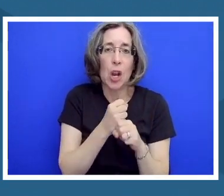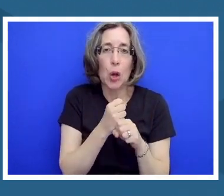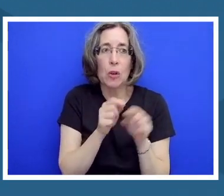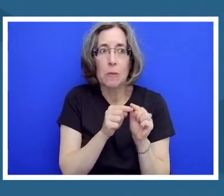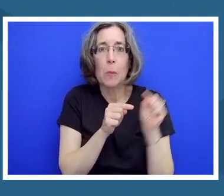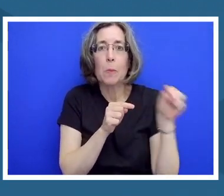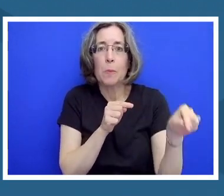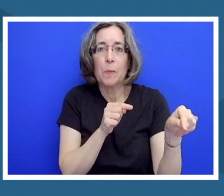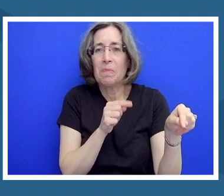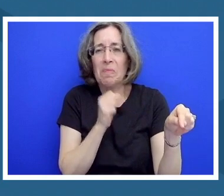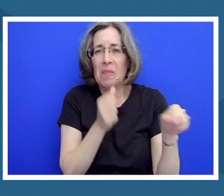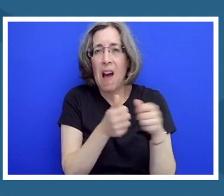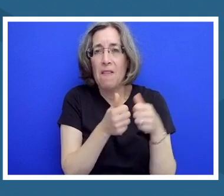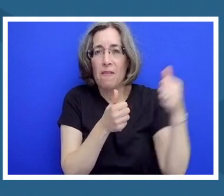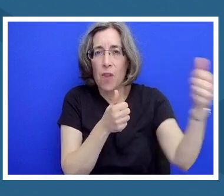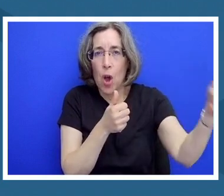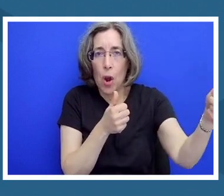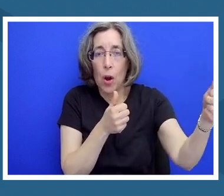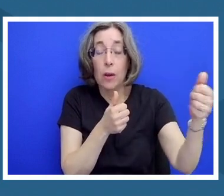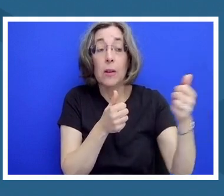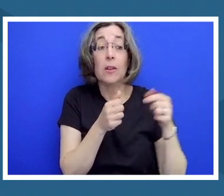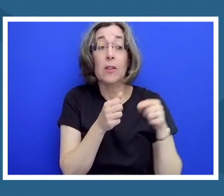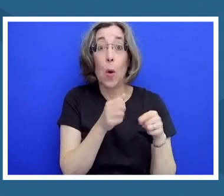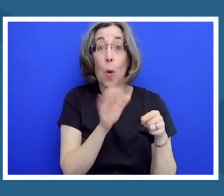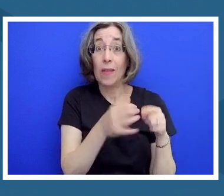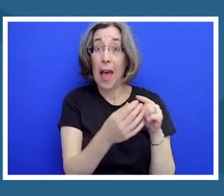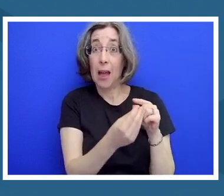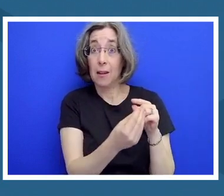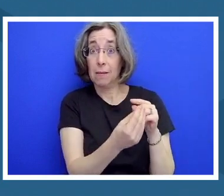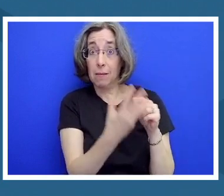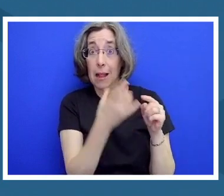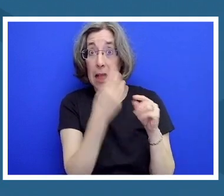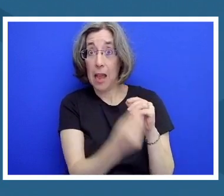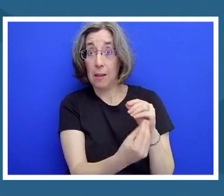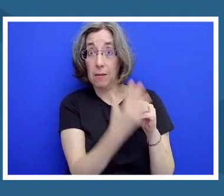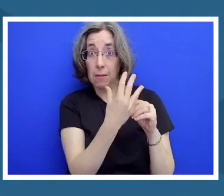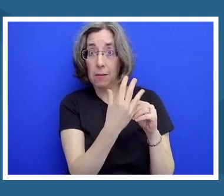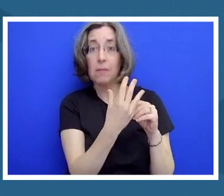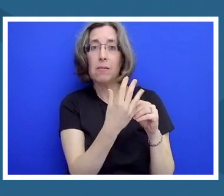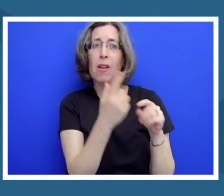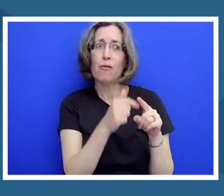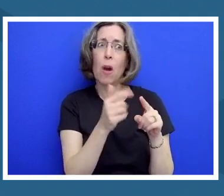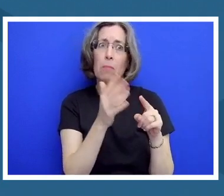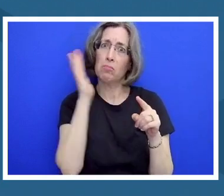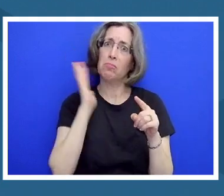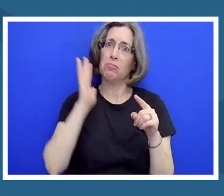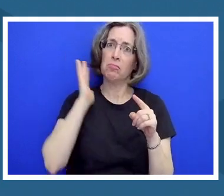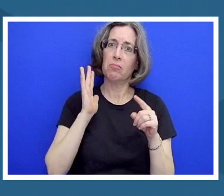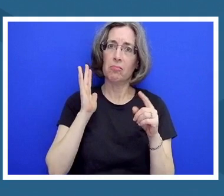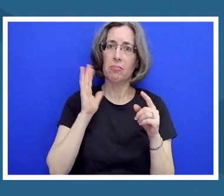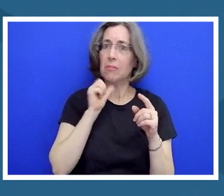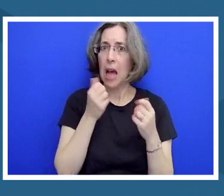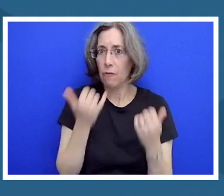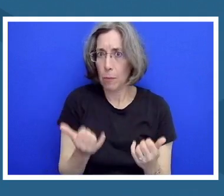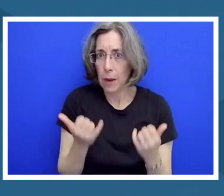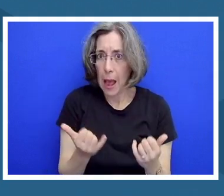older than than the present but they're only like